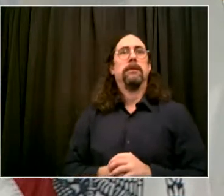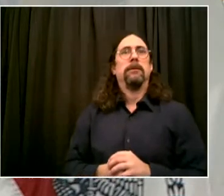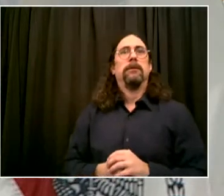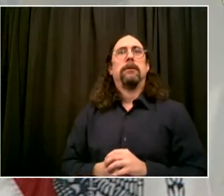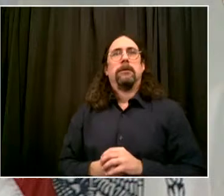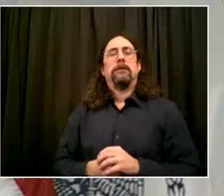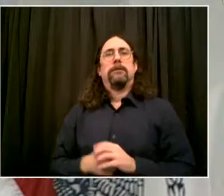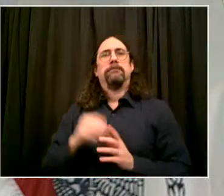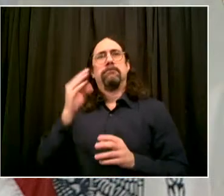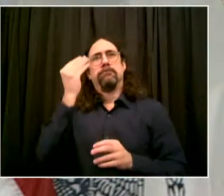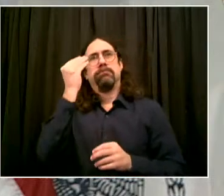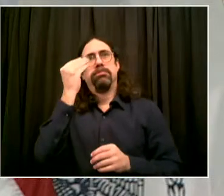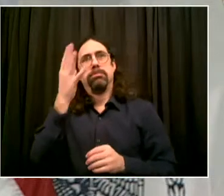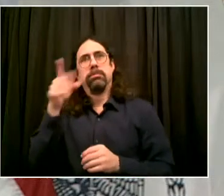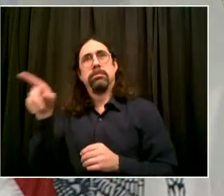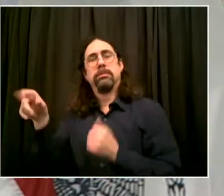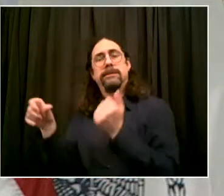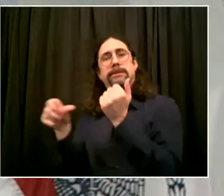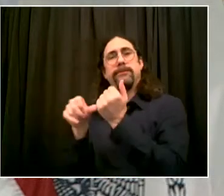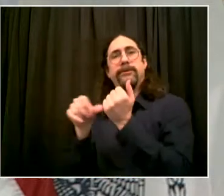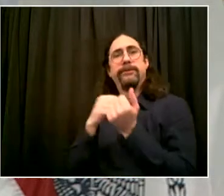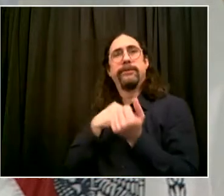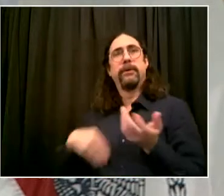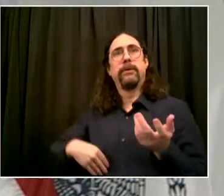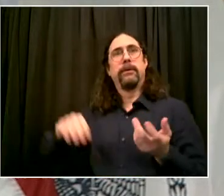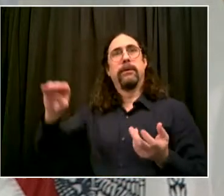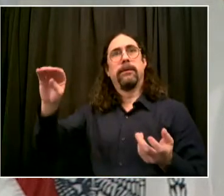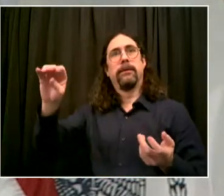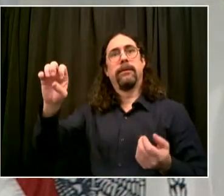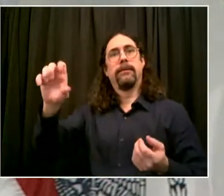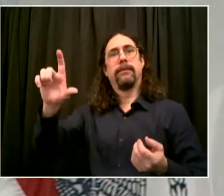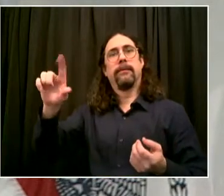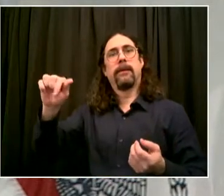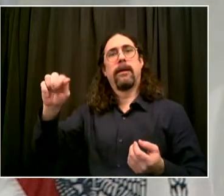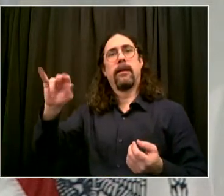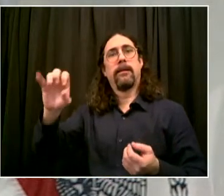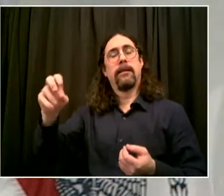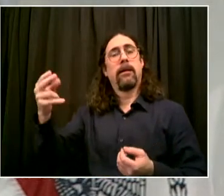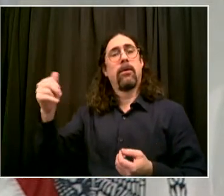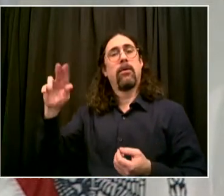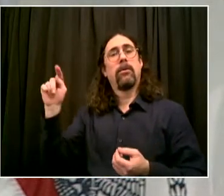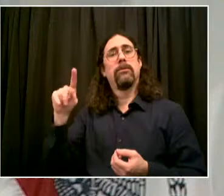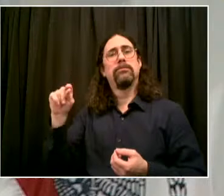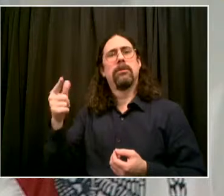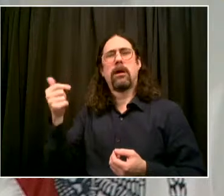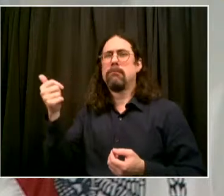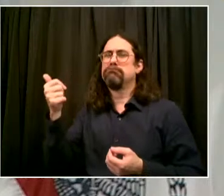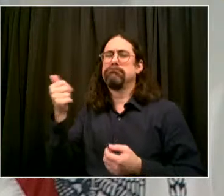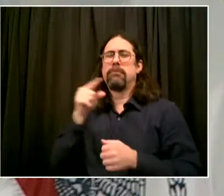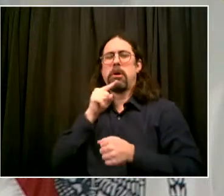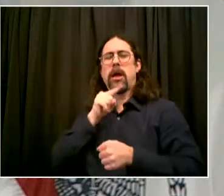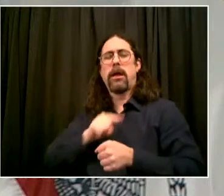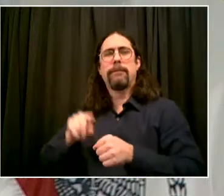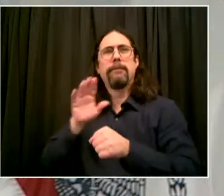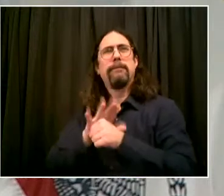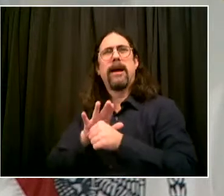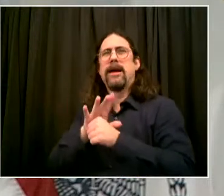MMEETINGS, TOWN N HALL MEETINGS, GETTING THE MAXIMUM AMOUNT OF LOCAL